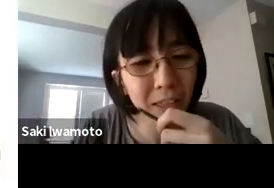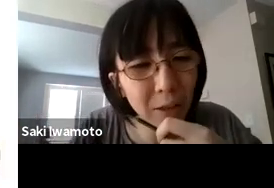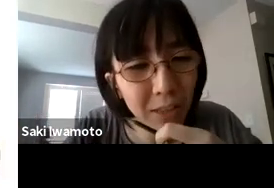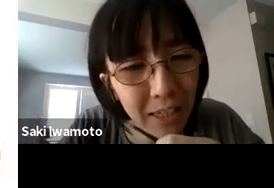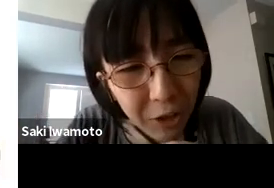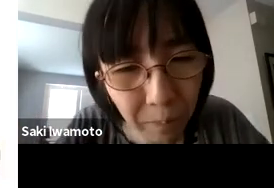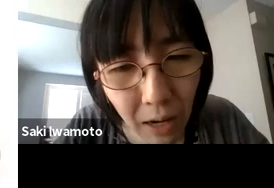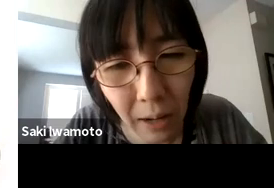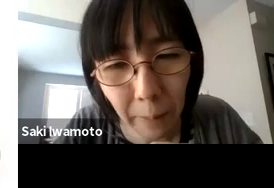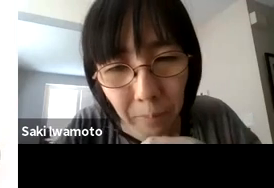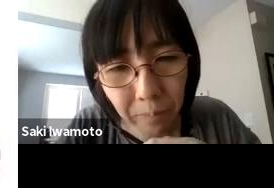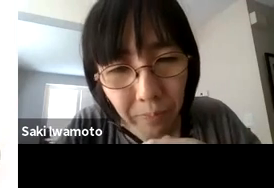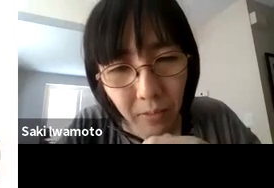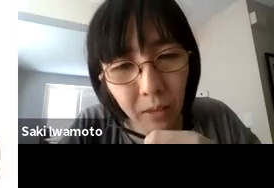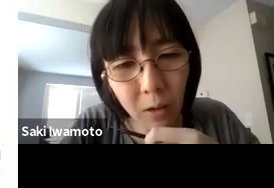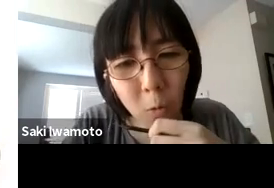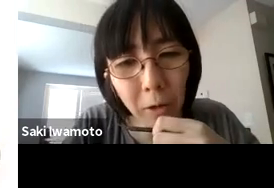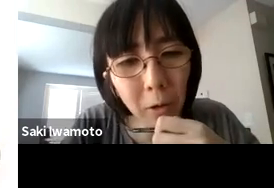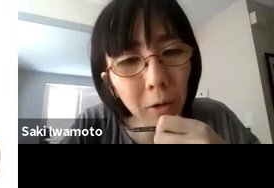That's really keeping the child's attention.